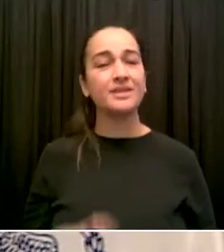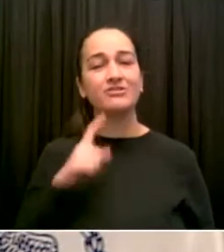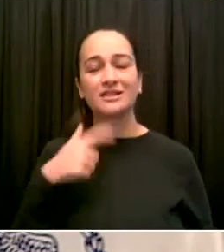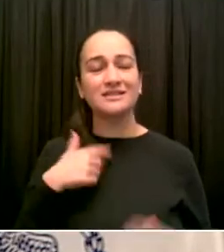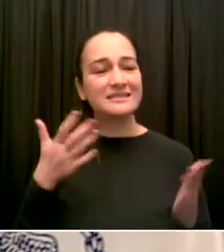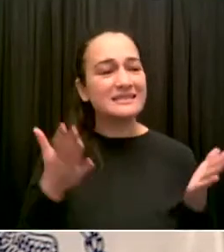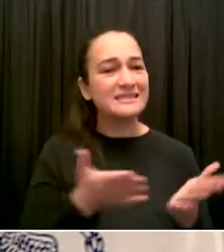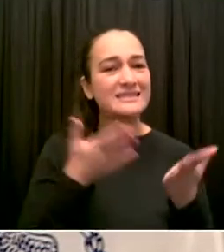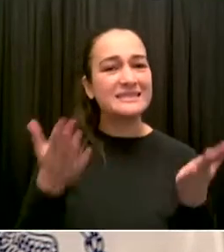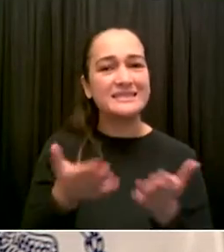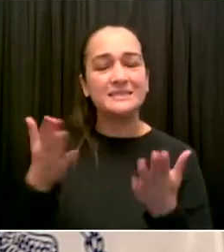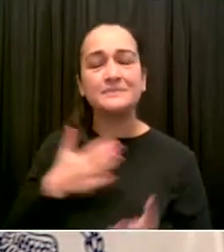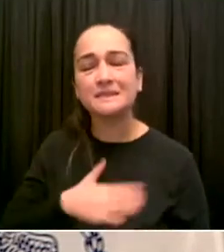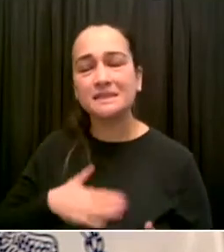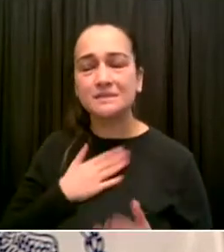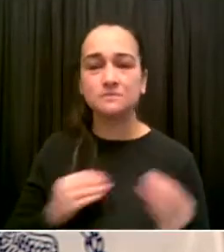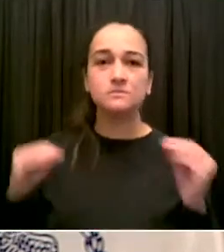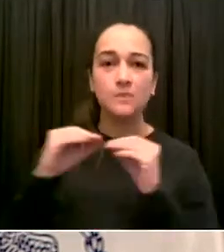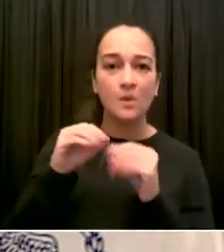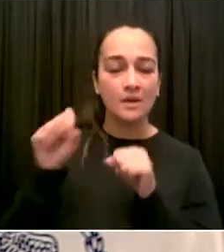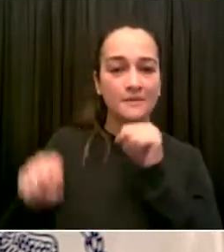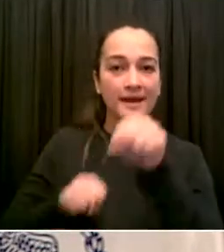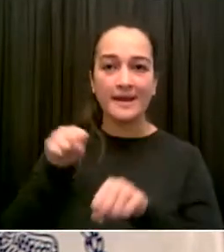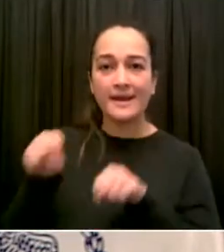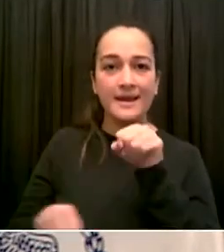THINGS TO COME AS WE DO MORE